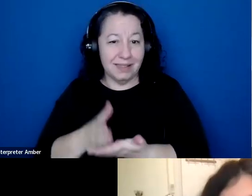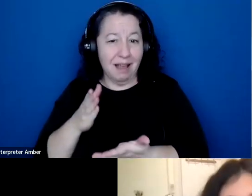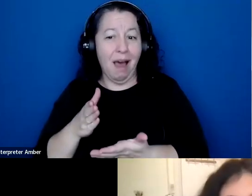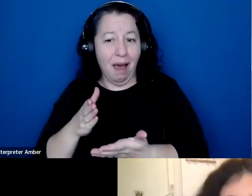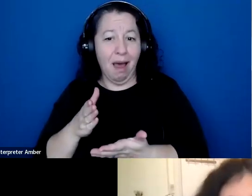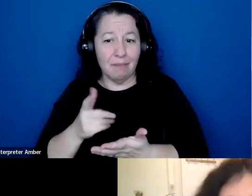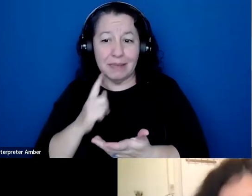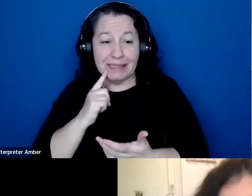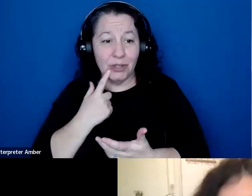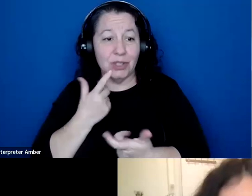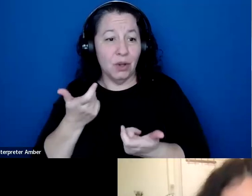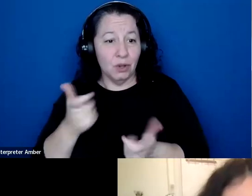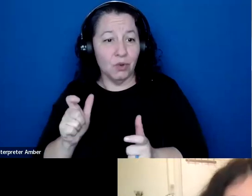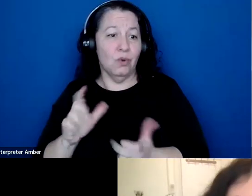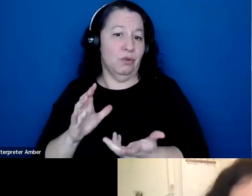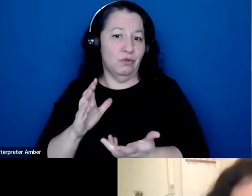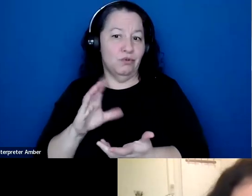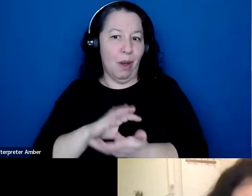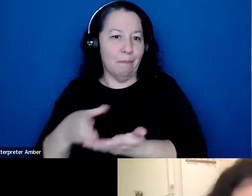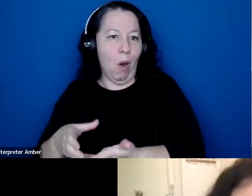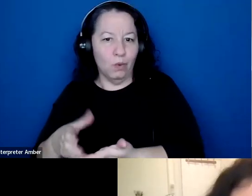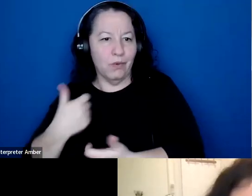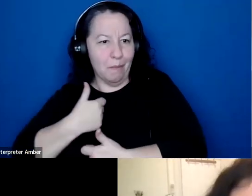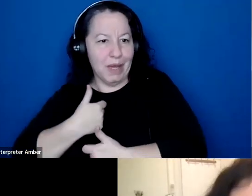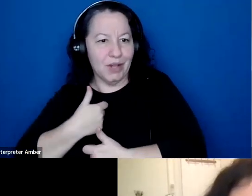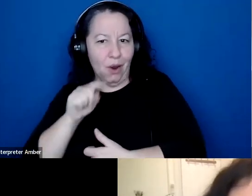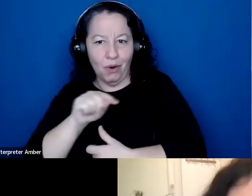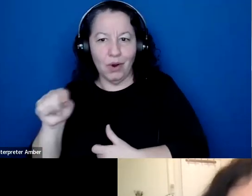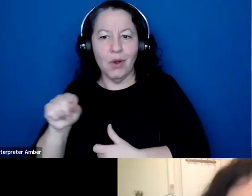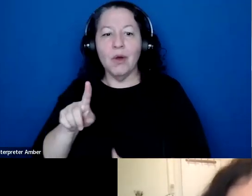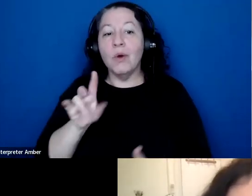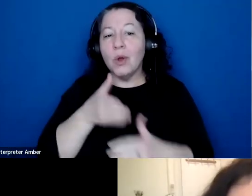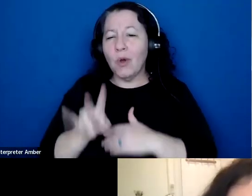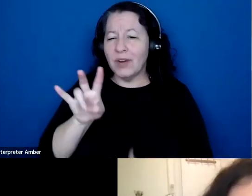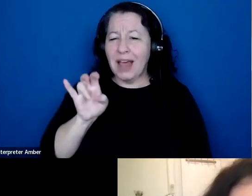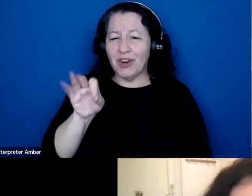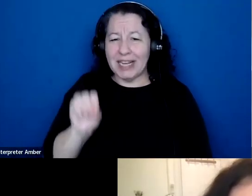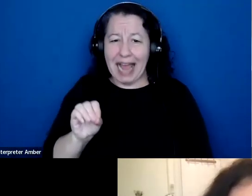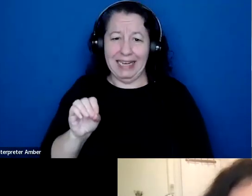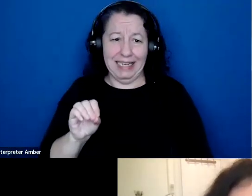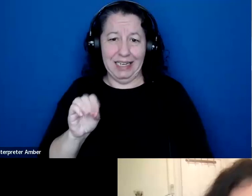There are on one hand, there are over 790 U.S. military bases across